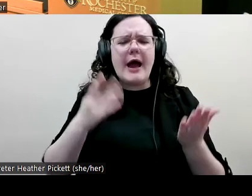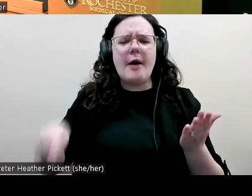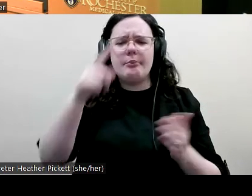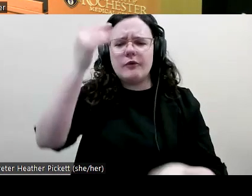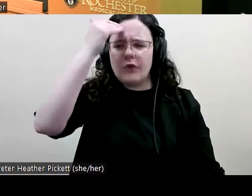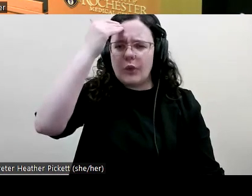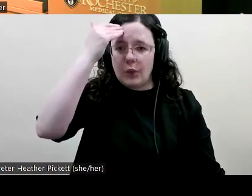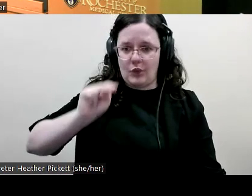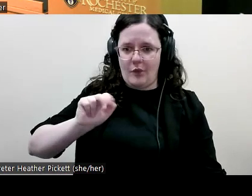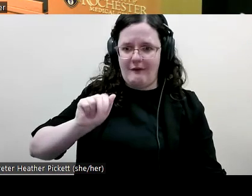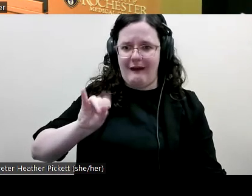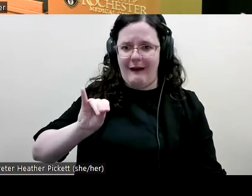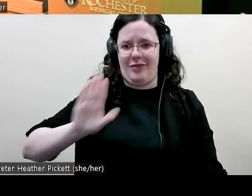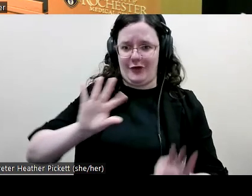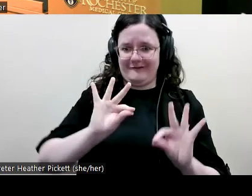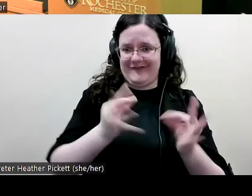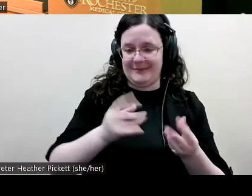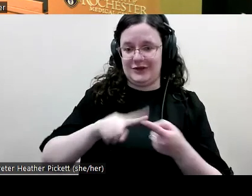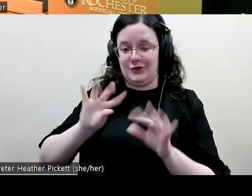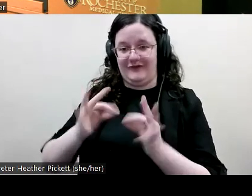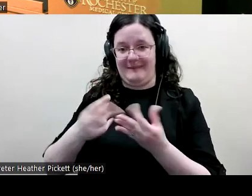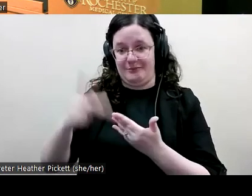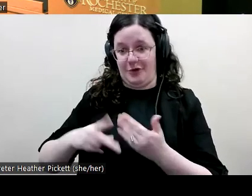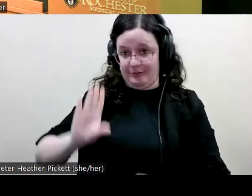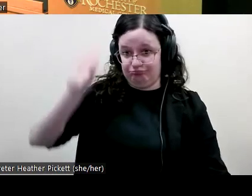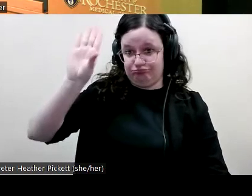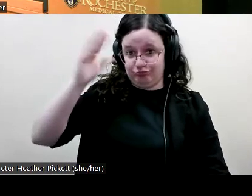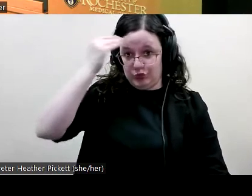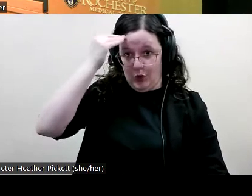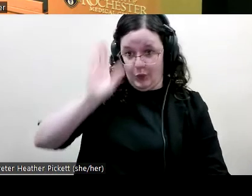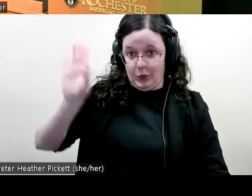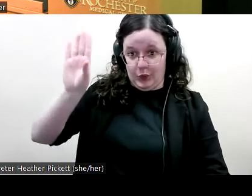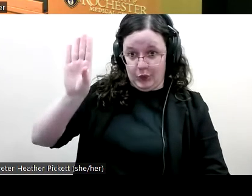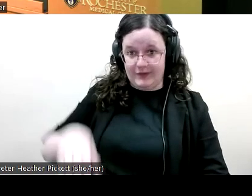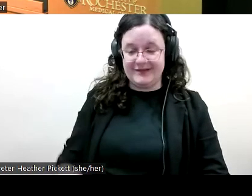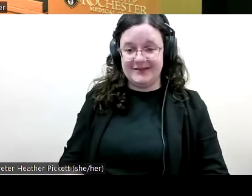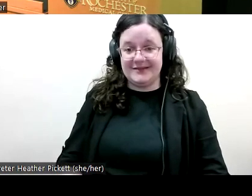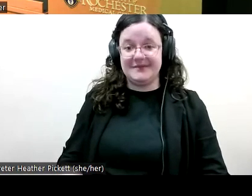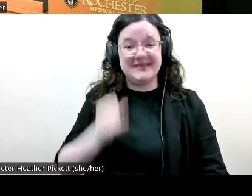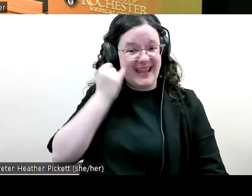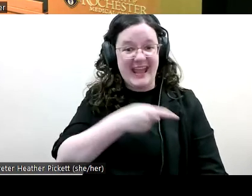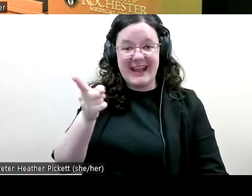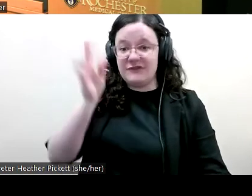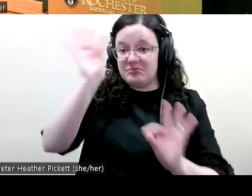program for those of you that aren't please go on their website and learn